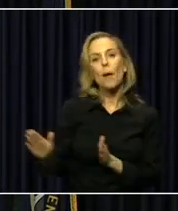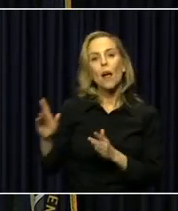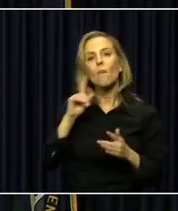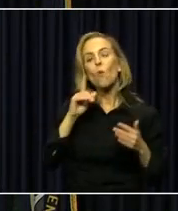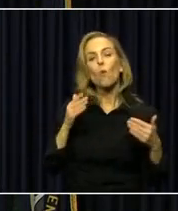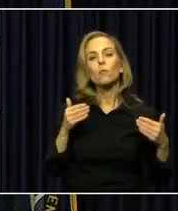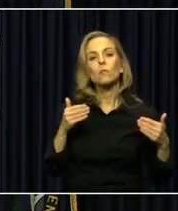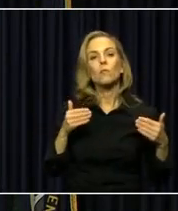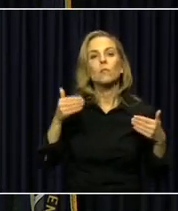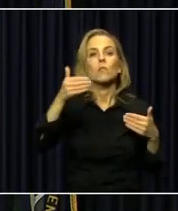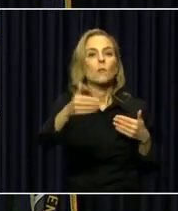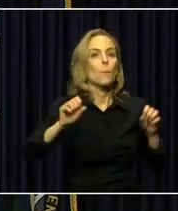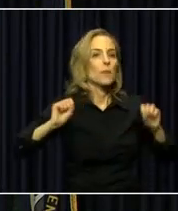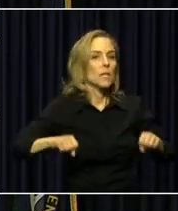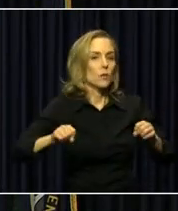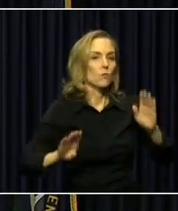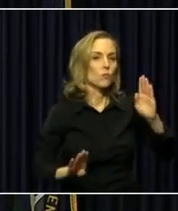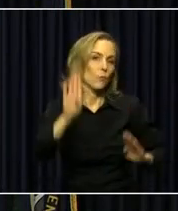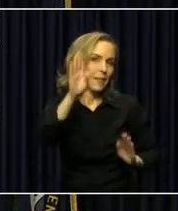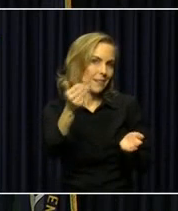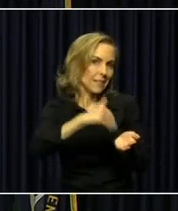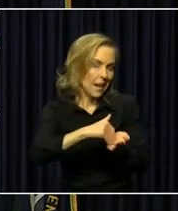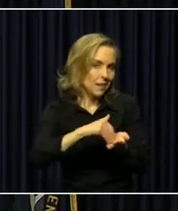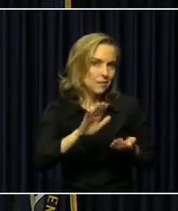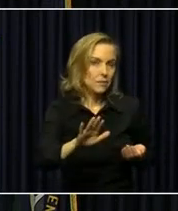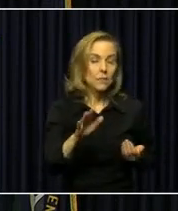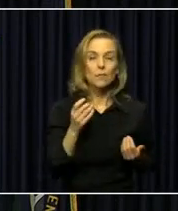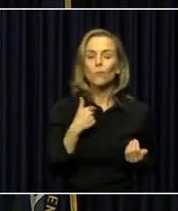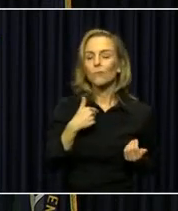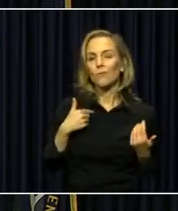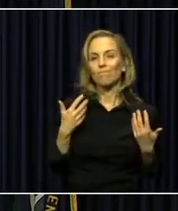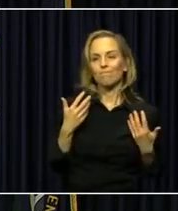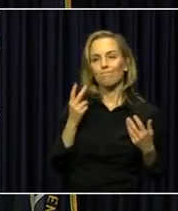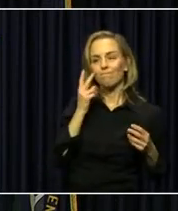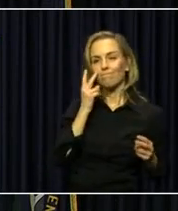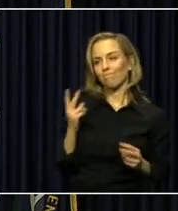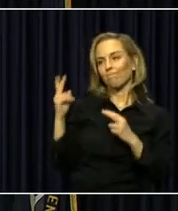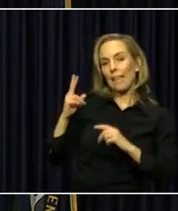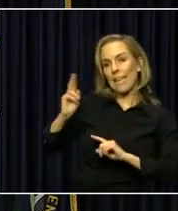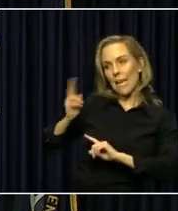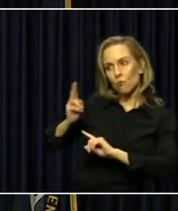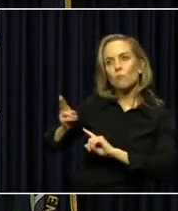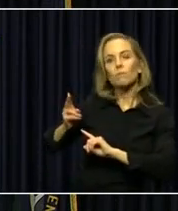EVERY GOVERNOR THAT I'M WORKING WITH, THIS IS WHAT THEY ARE